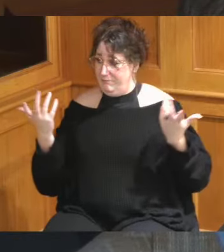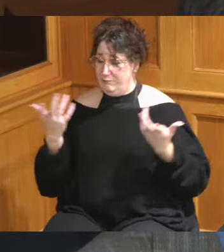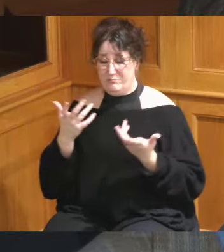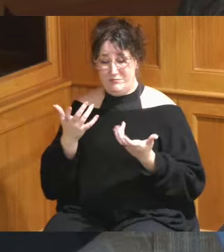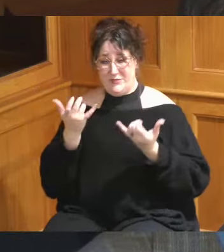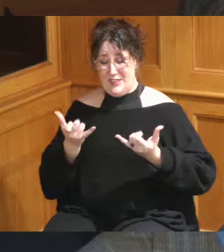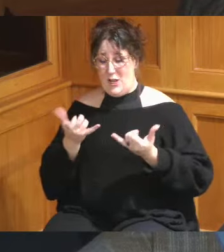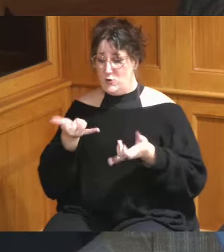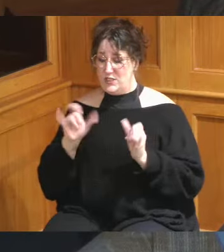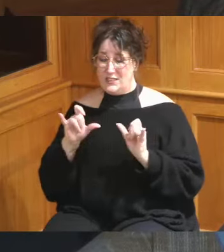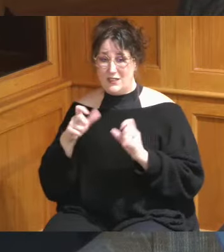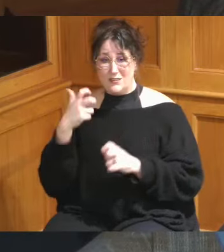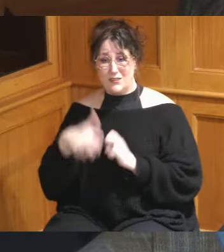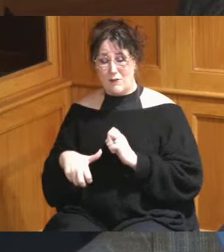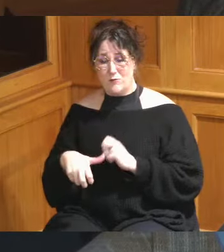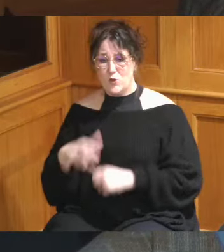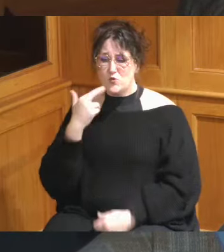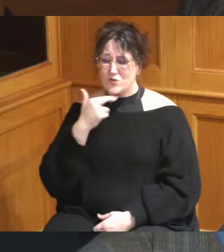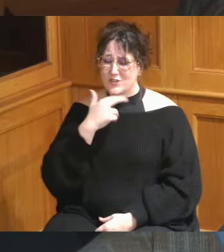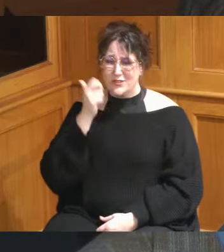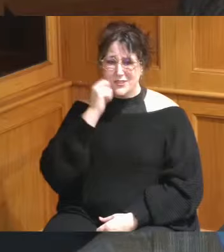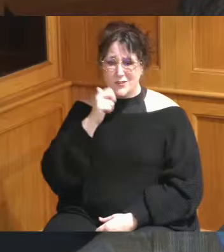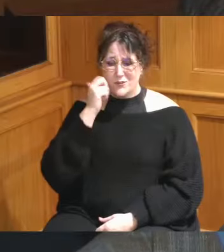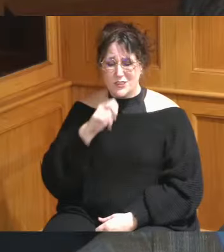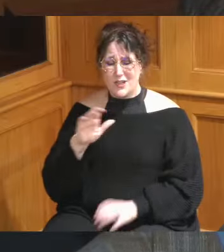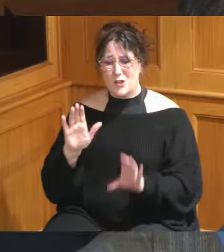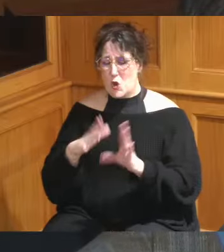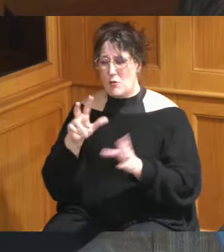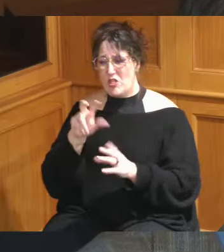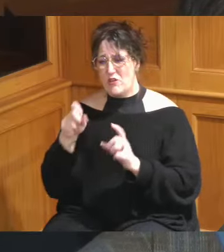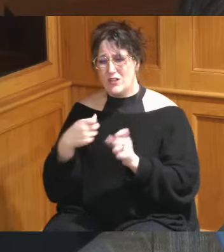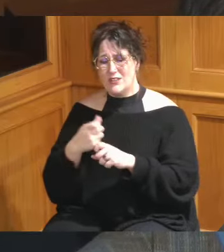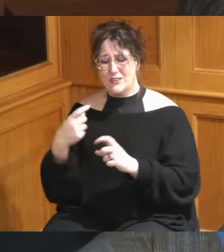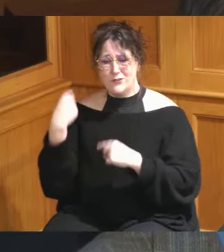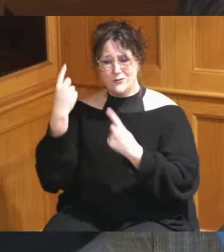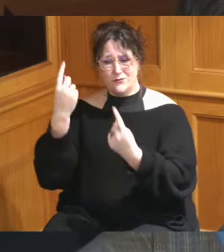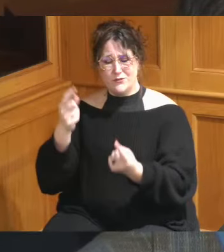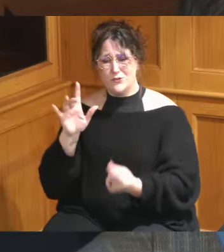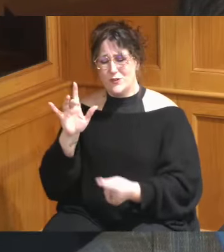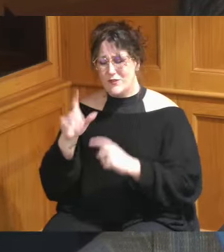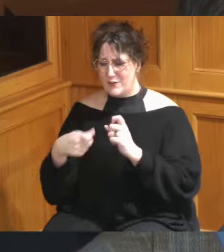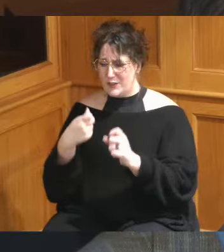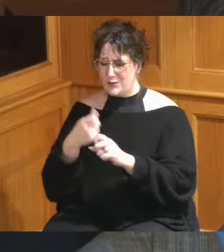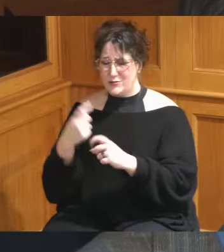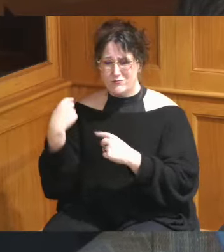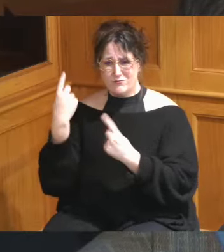restaurants every day been open 30 years, 25, you hear it every day. This one done went out